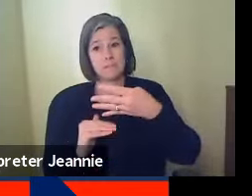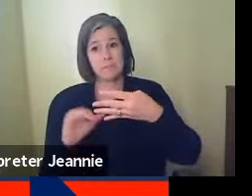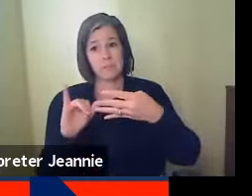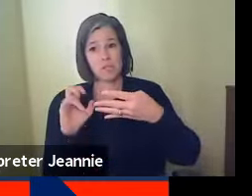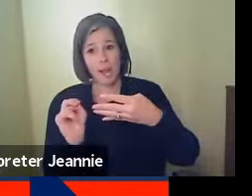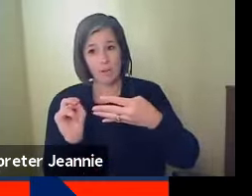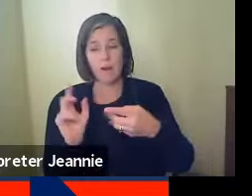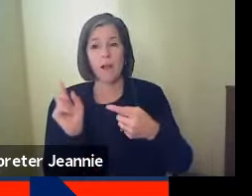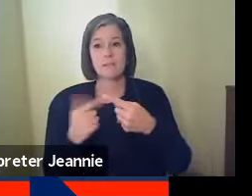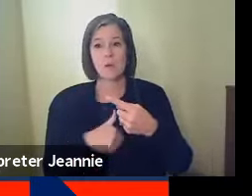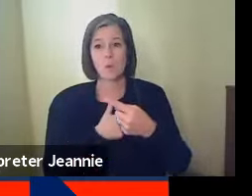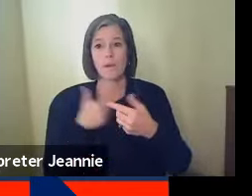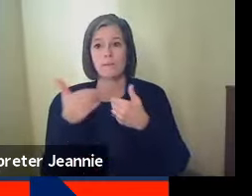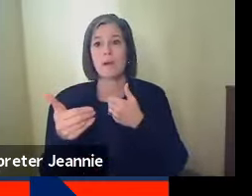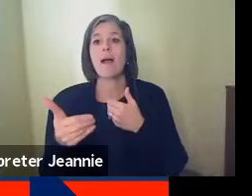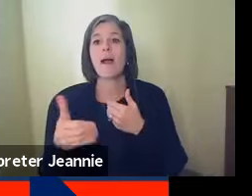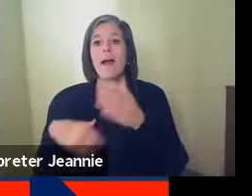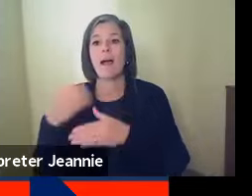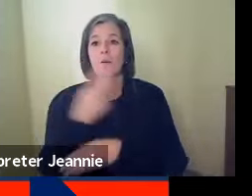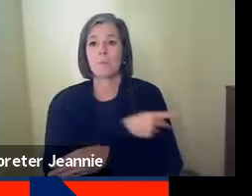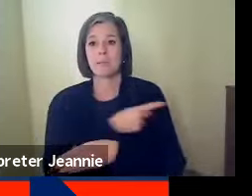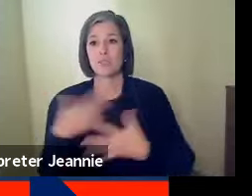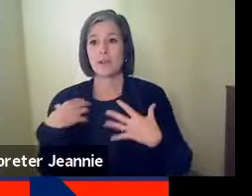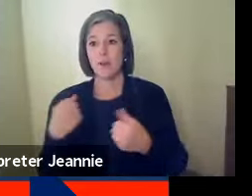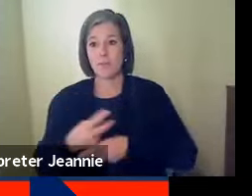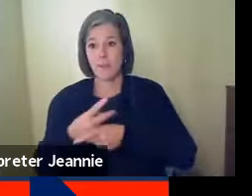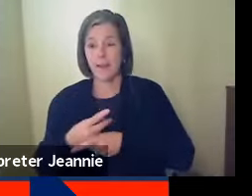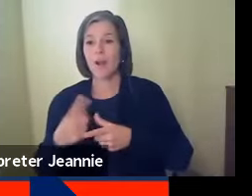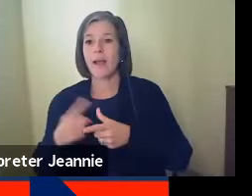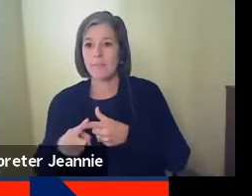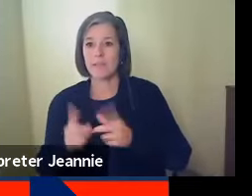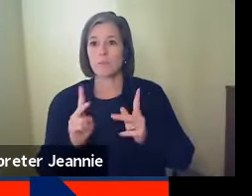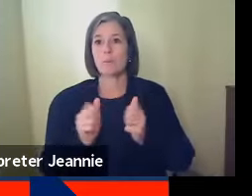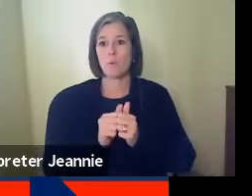passed that to outpatient health care and then to individuals with high risk of comorbidities